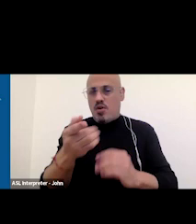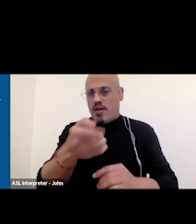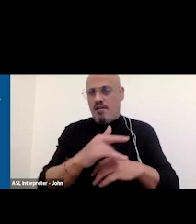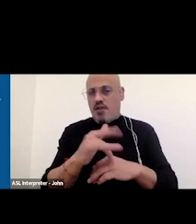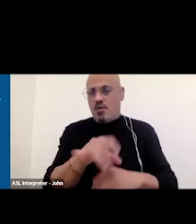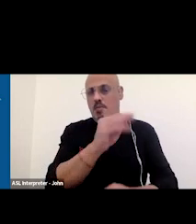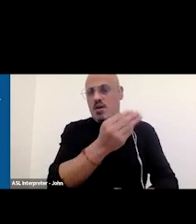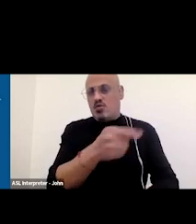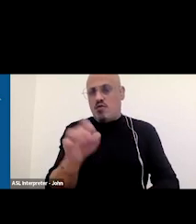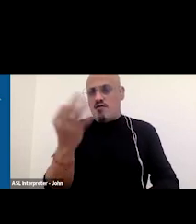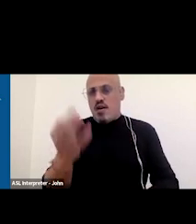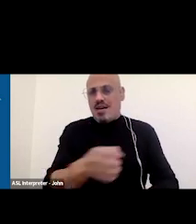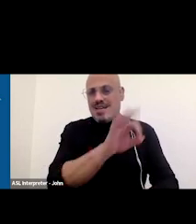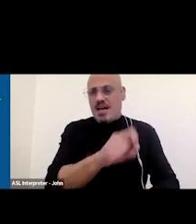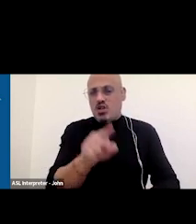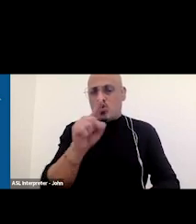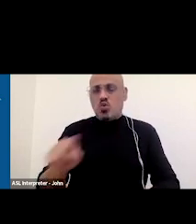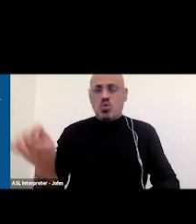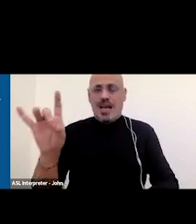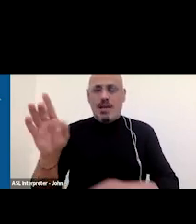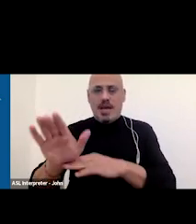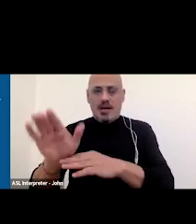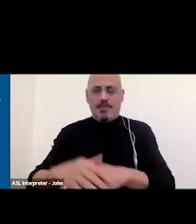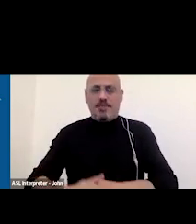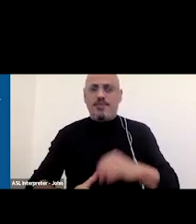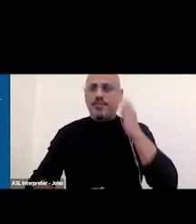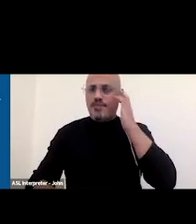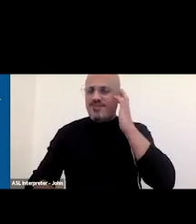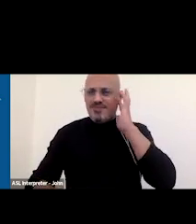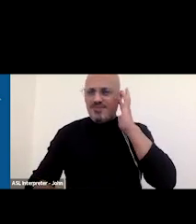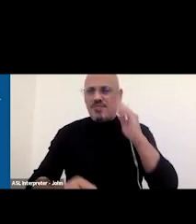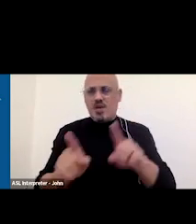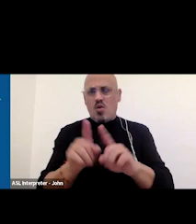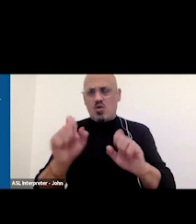from 9:00 a.m. to 8:00 p.m. And you can also visit the website